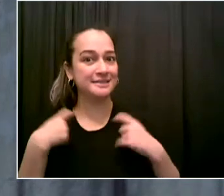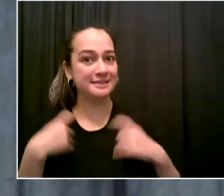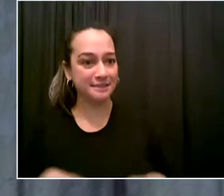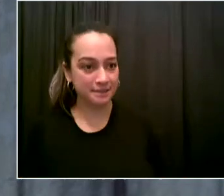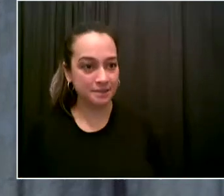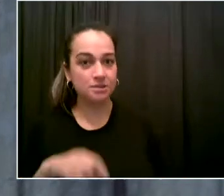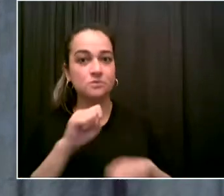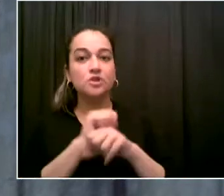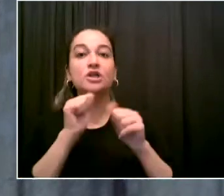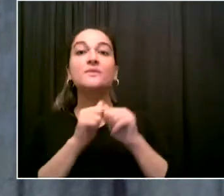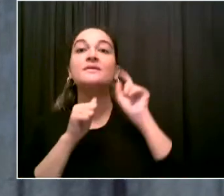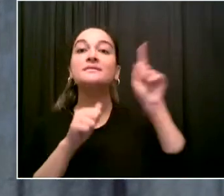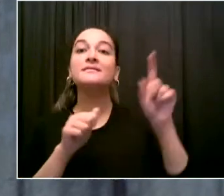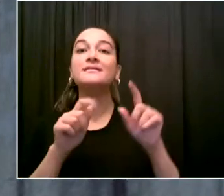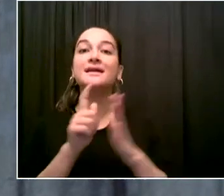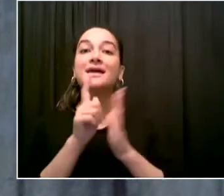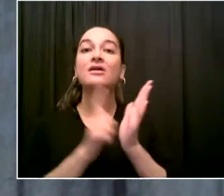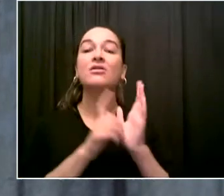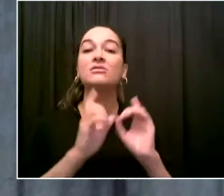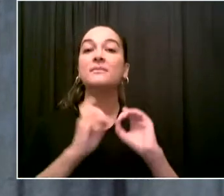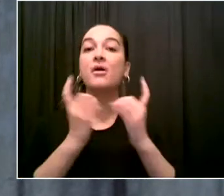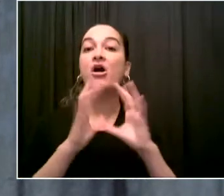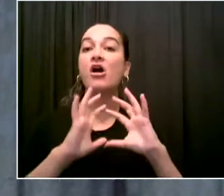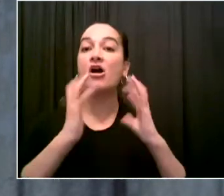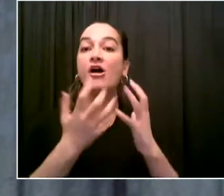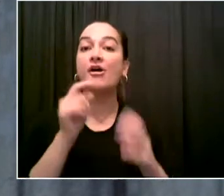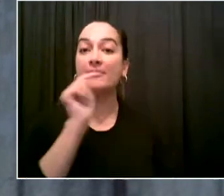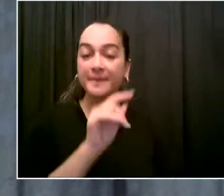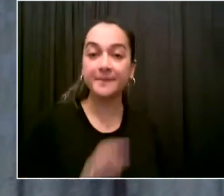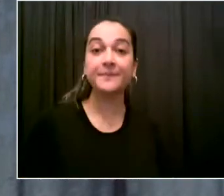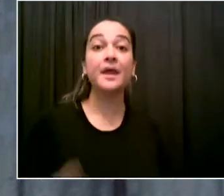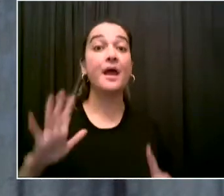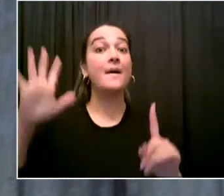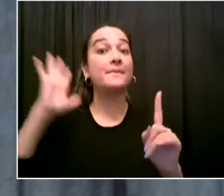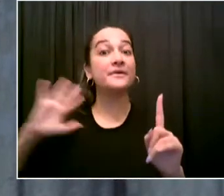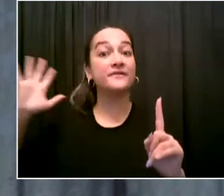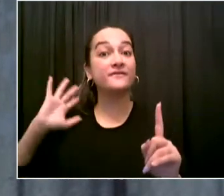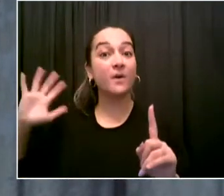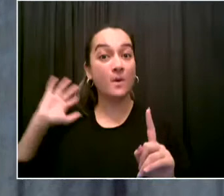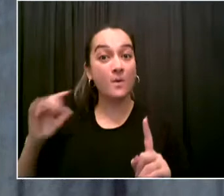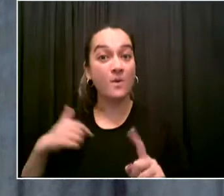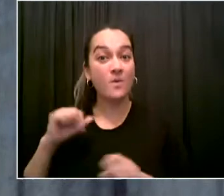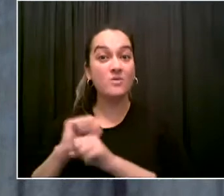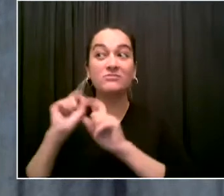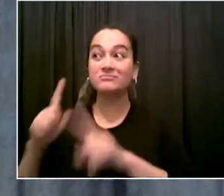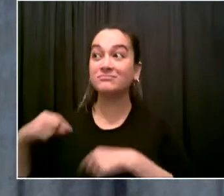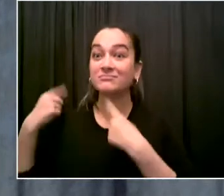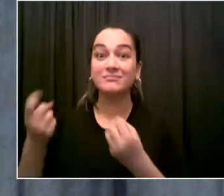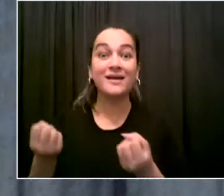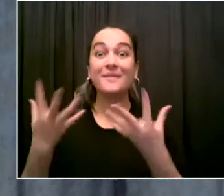WAS SUCH A LONG HISTORY. I NEVER DRAEMED